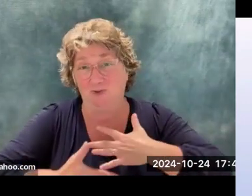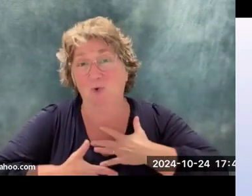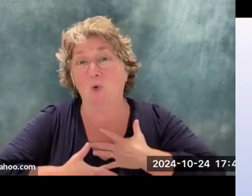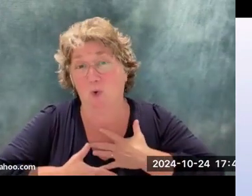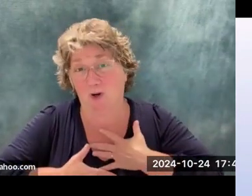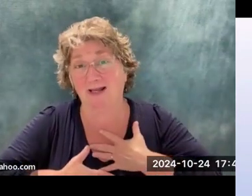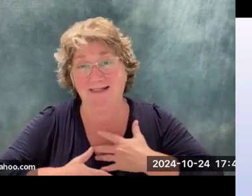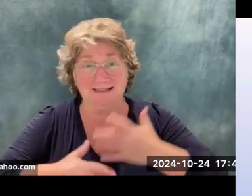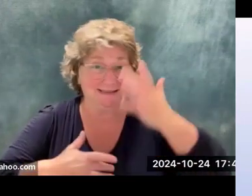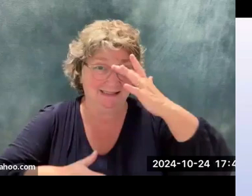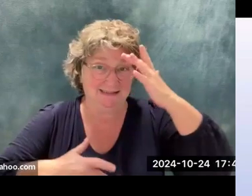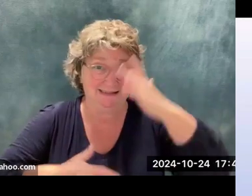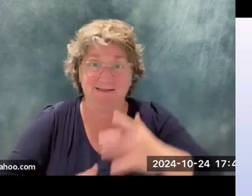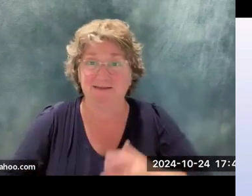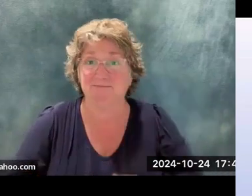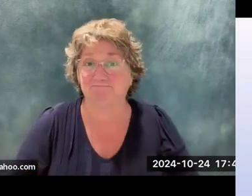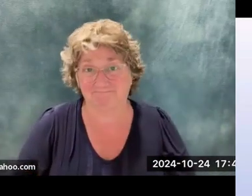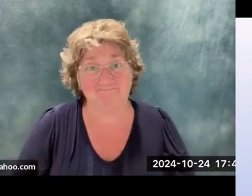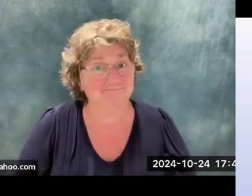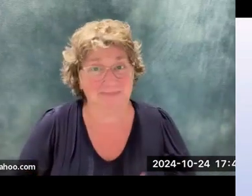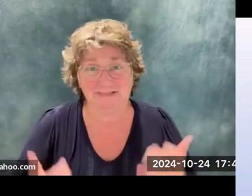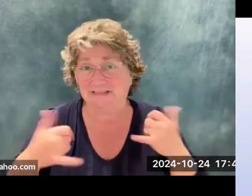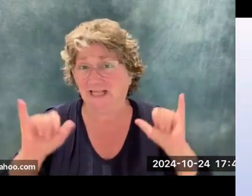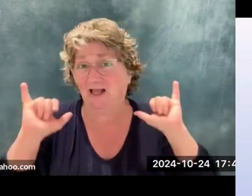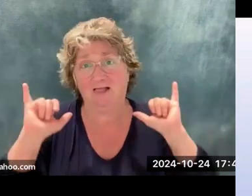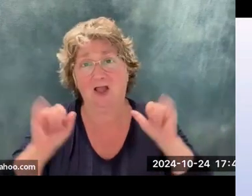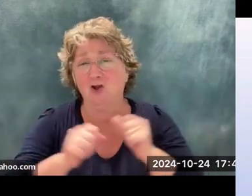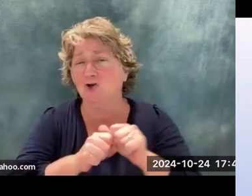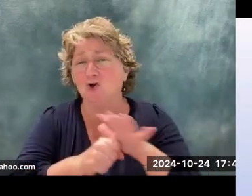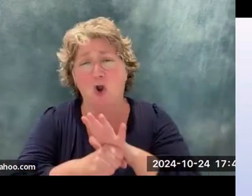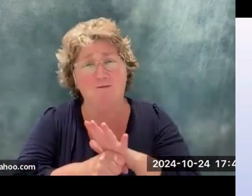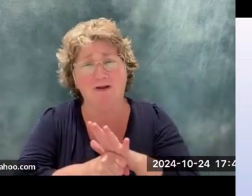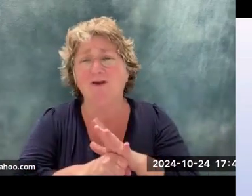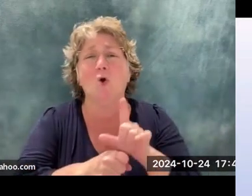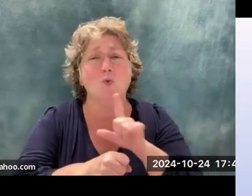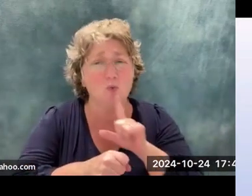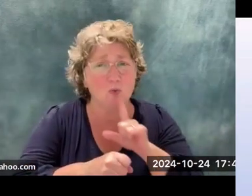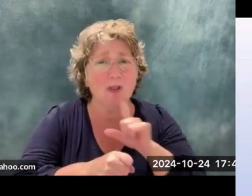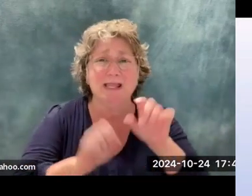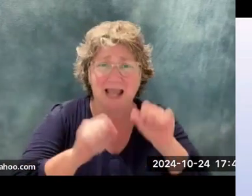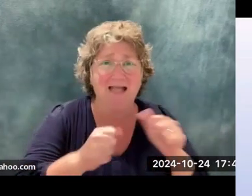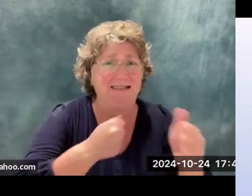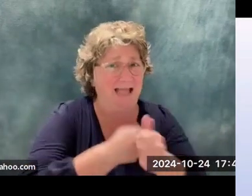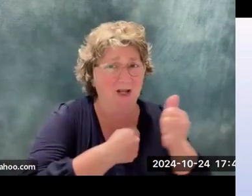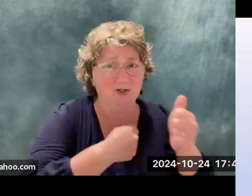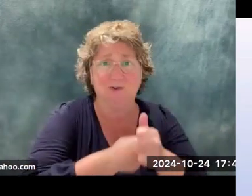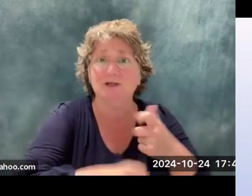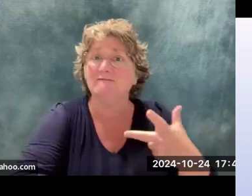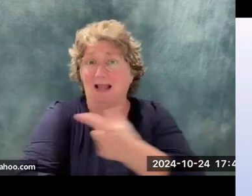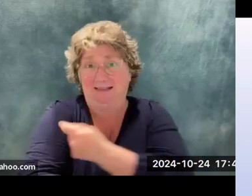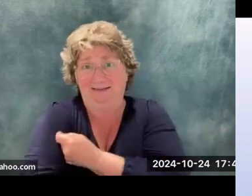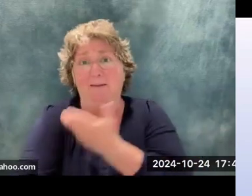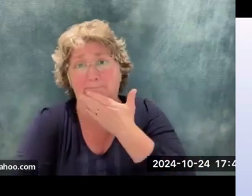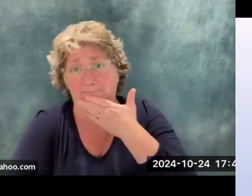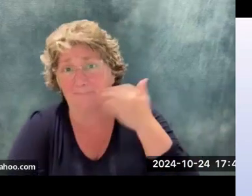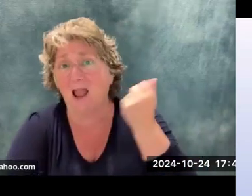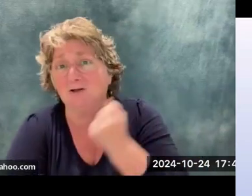COVID-19 causes vastly more harm than do vaccines. And it's overwhelming logic in my view that we